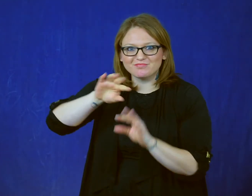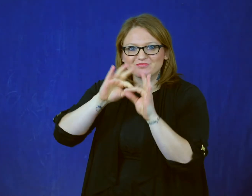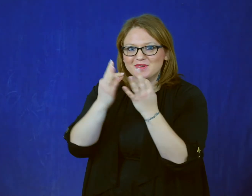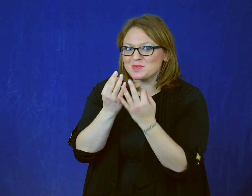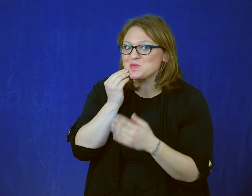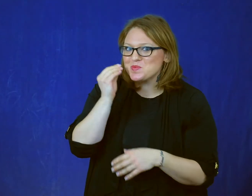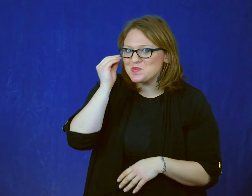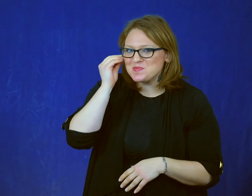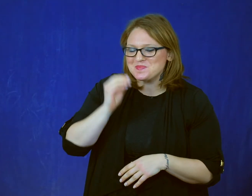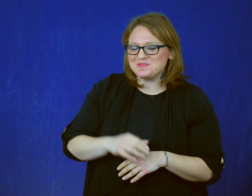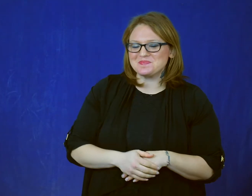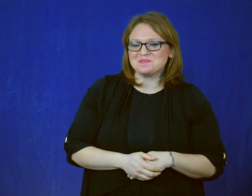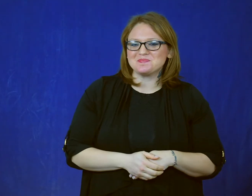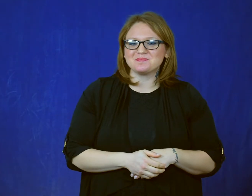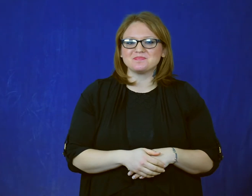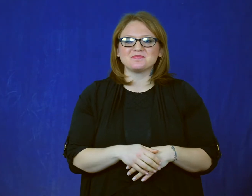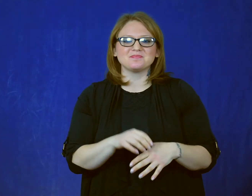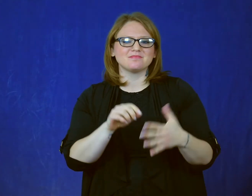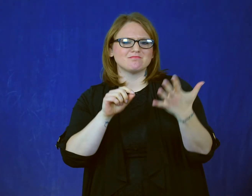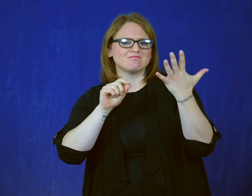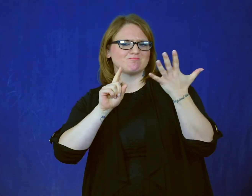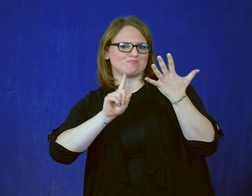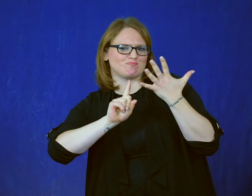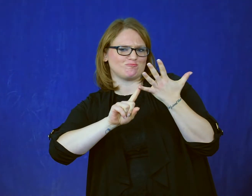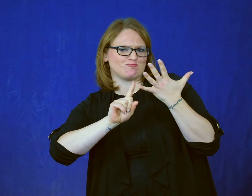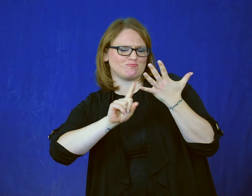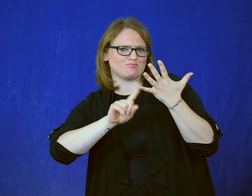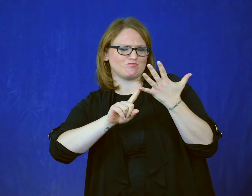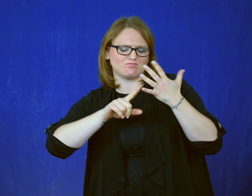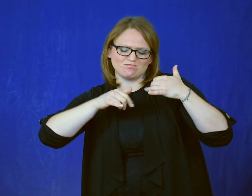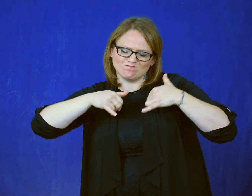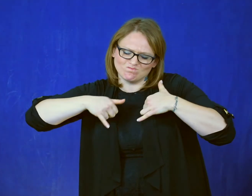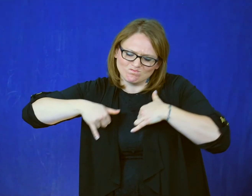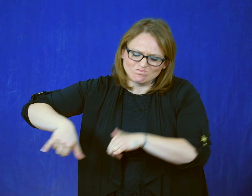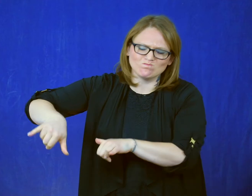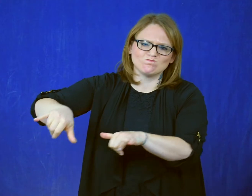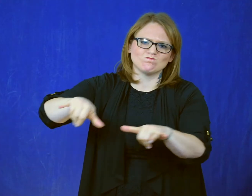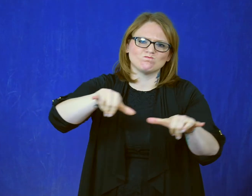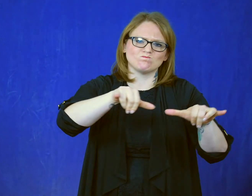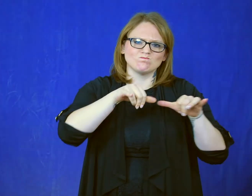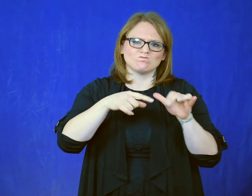information in the home; 5) A mandate for Universal